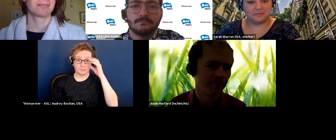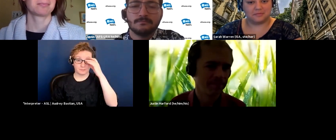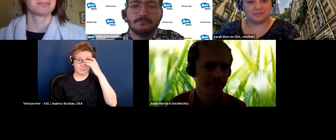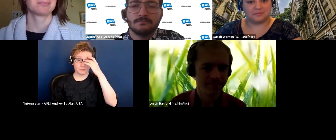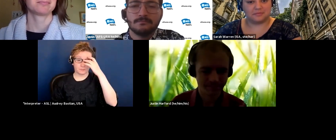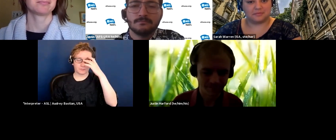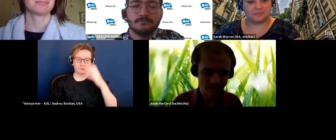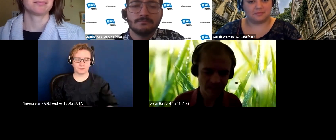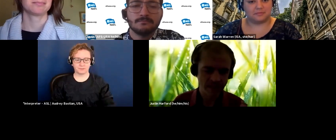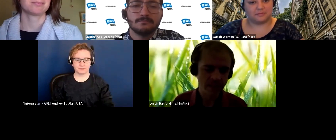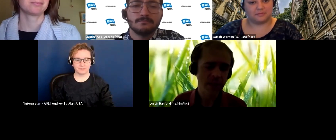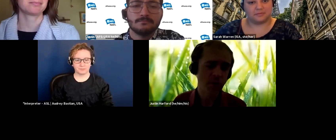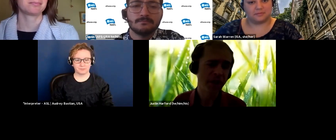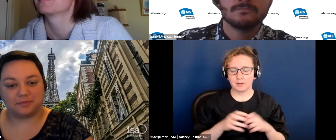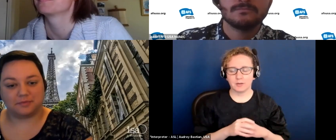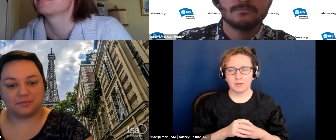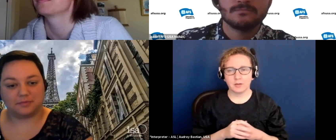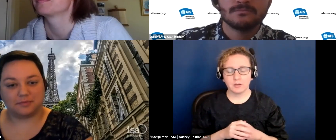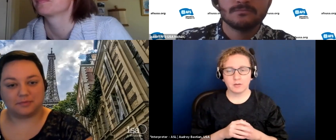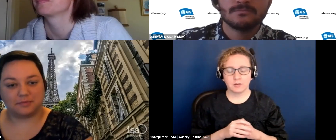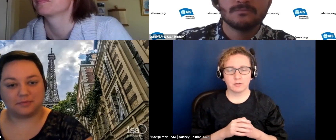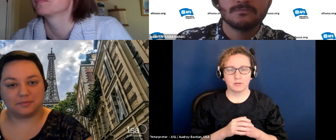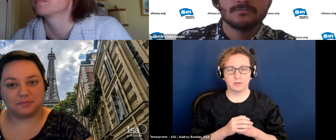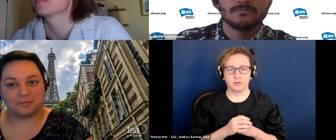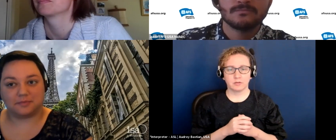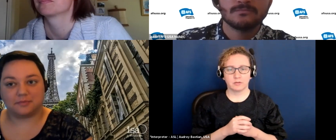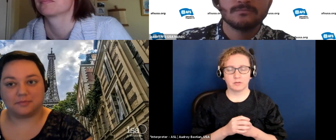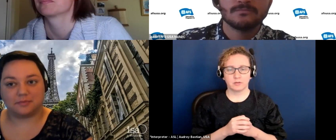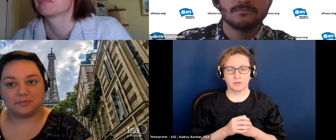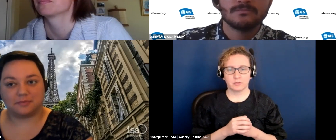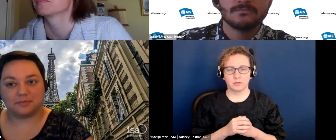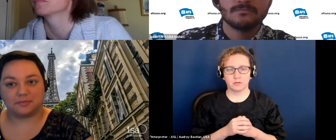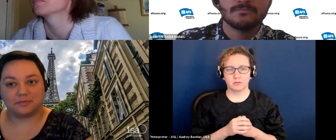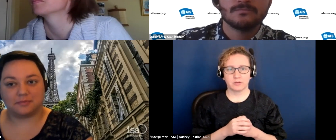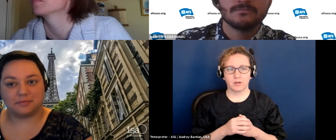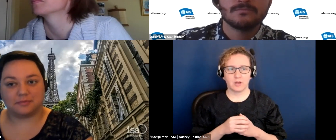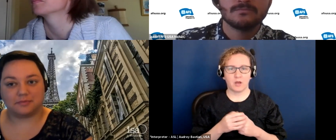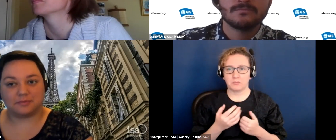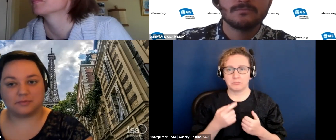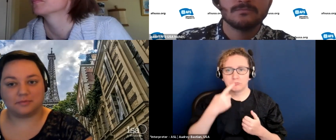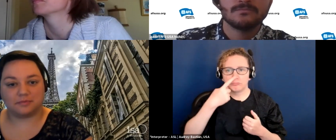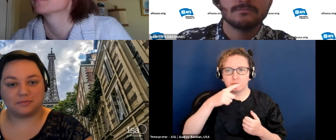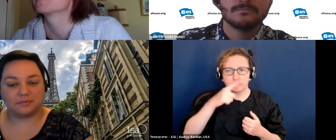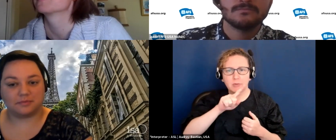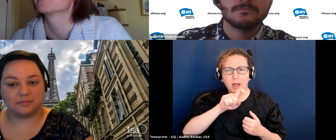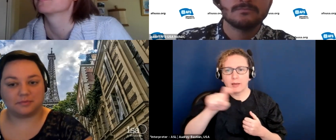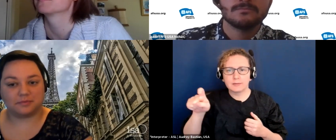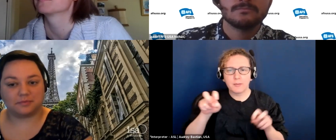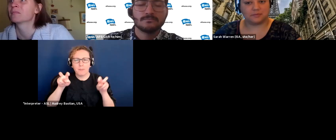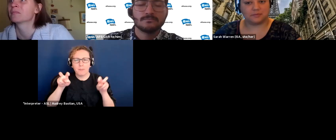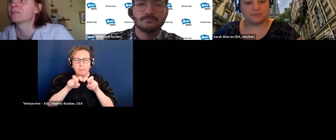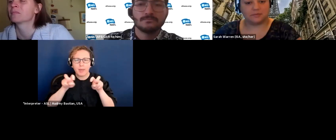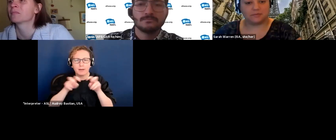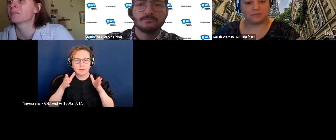I just want to ask our panelists to summarize that you have touched